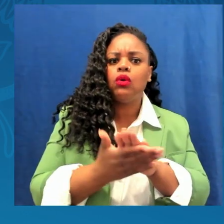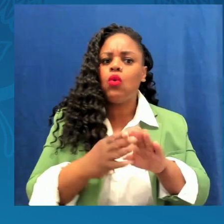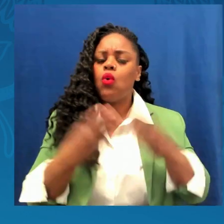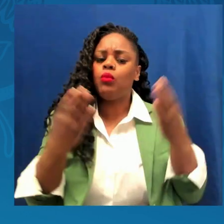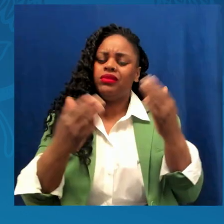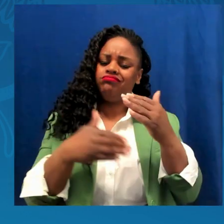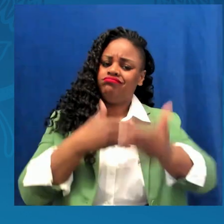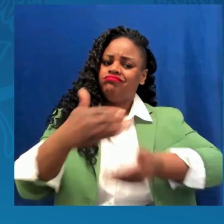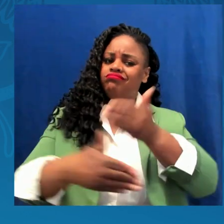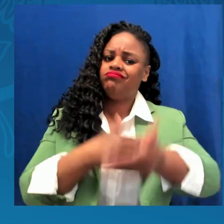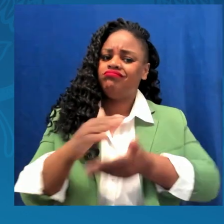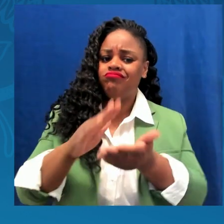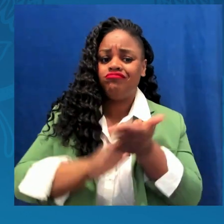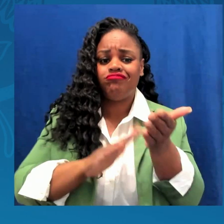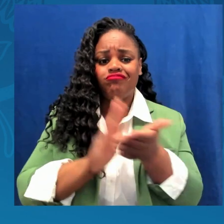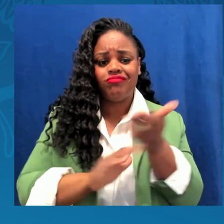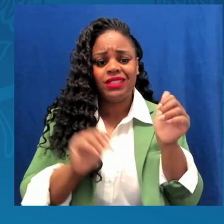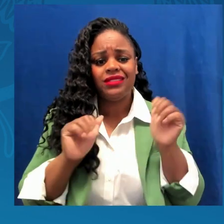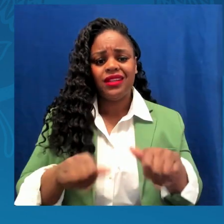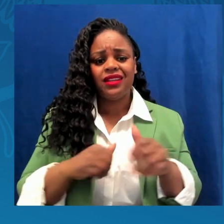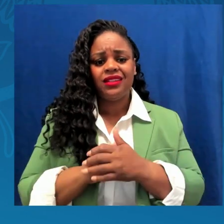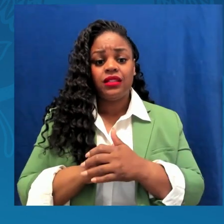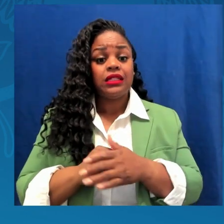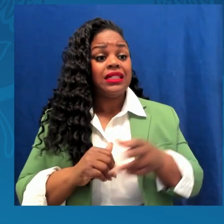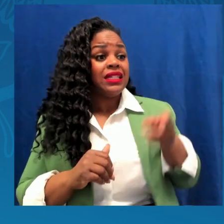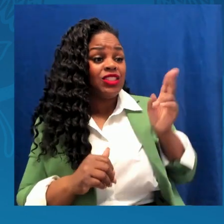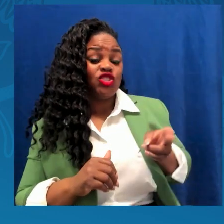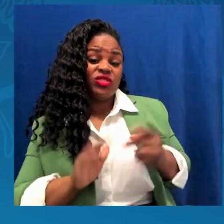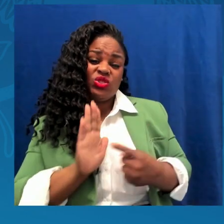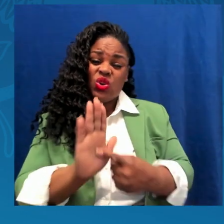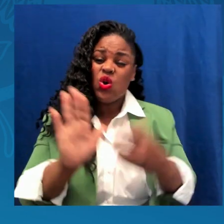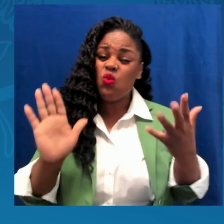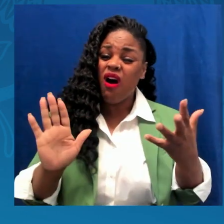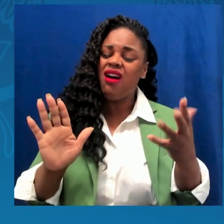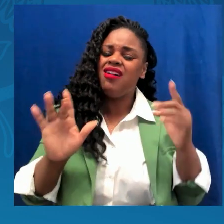However, if history has shown us anything, it is that it often repeats itself.